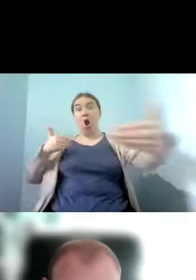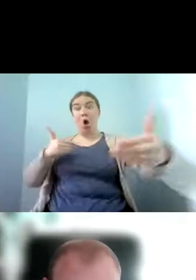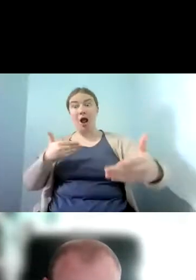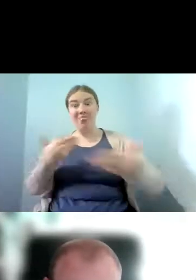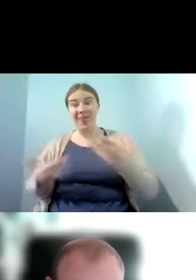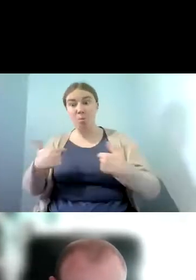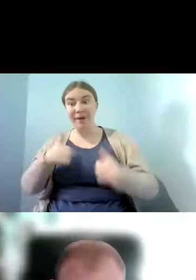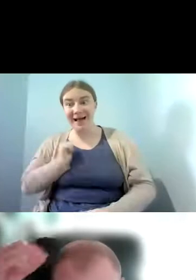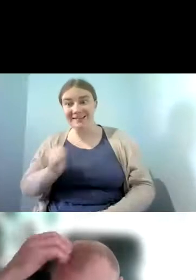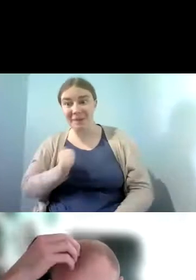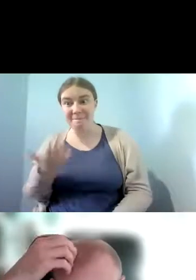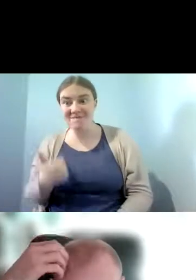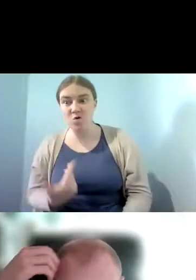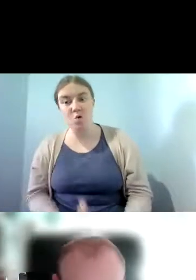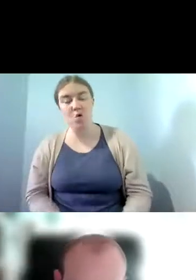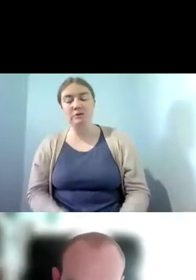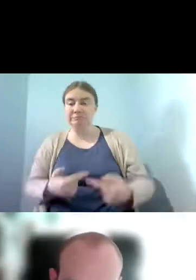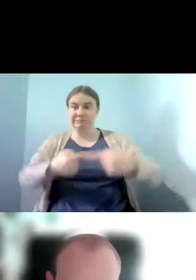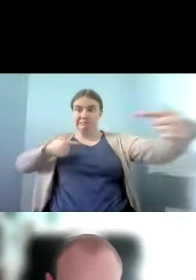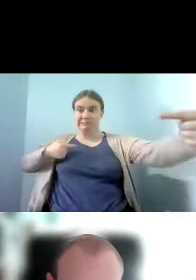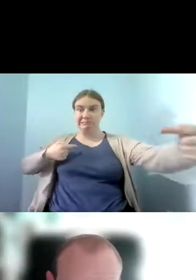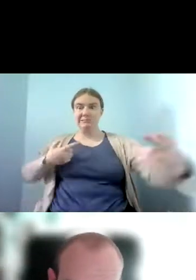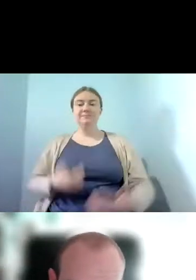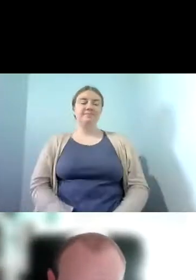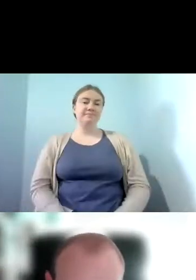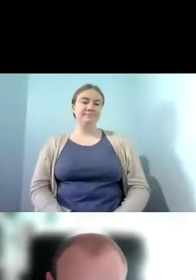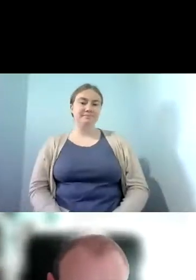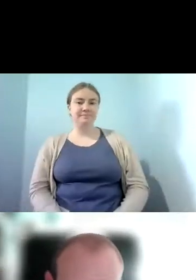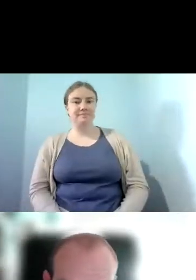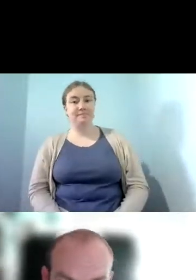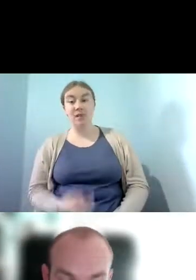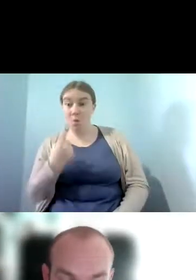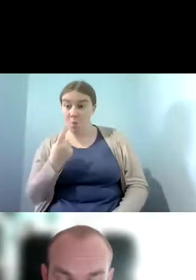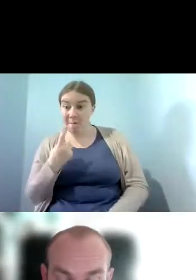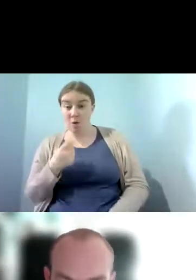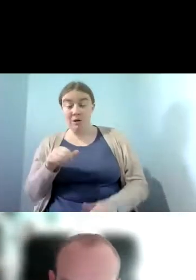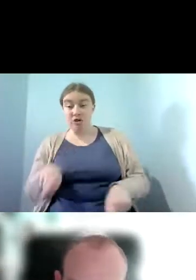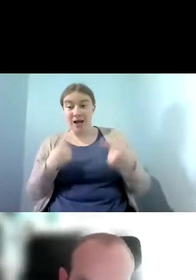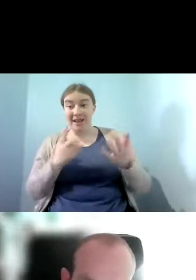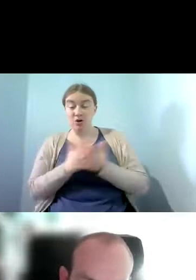um another thing we found during construction um was we the excavation works was supervised